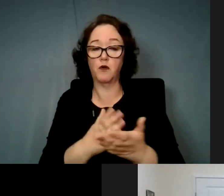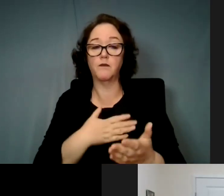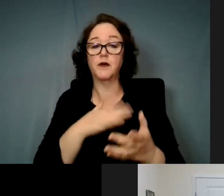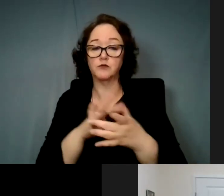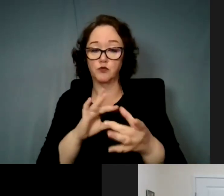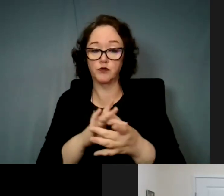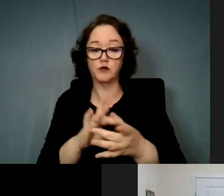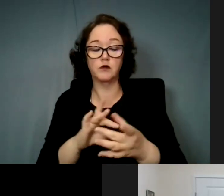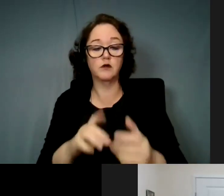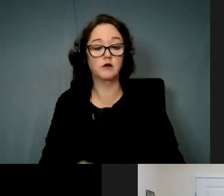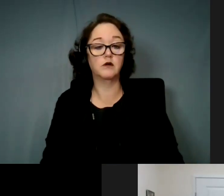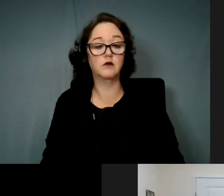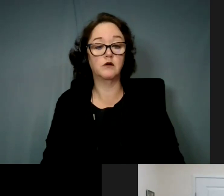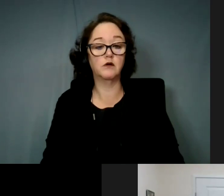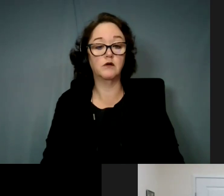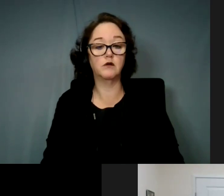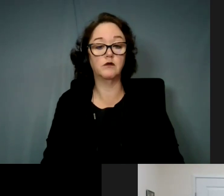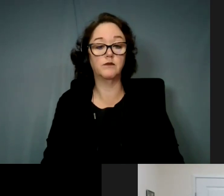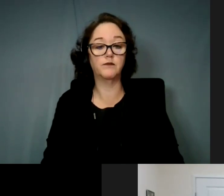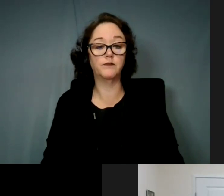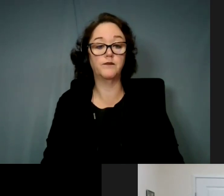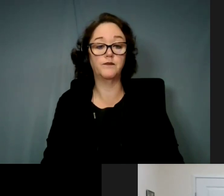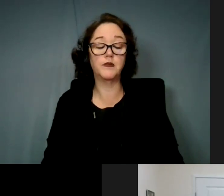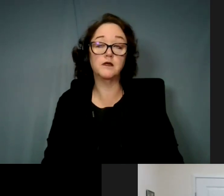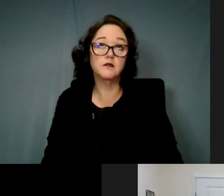my mind, I had always wanted to try independent living, and B)